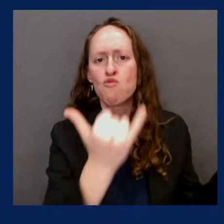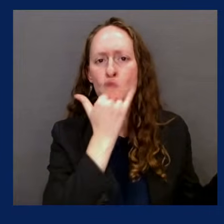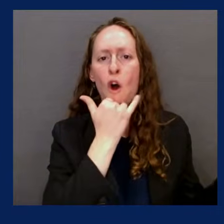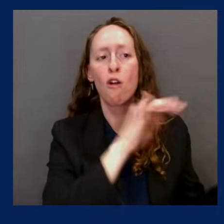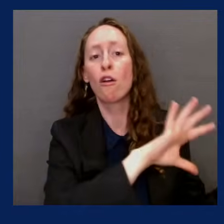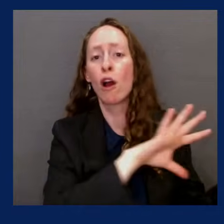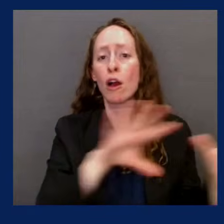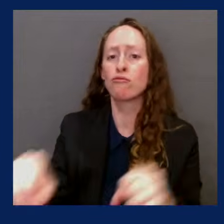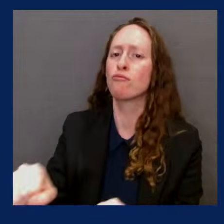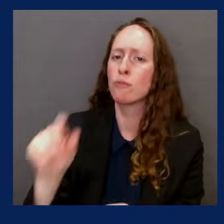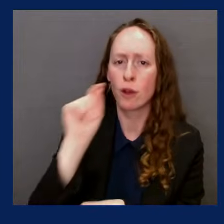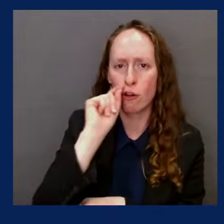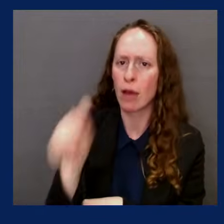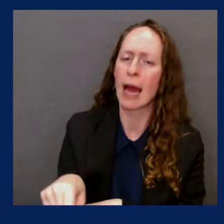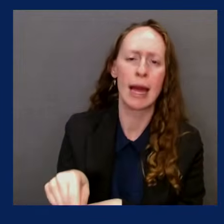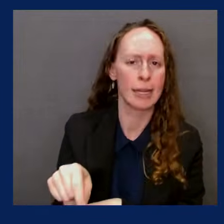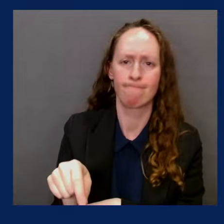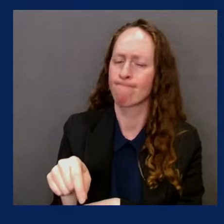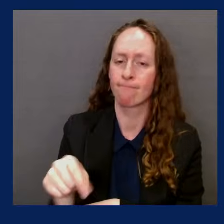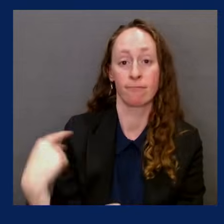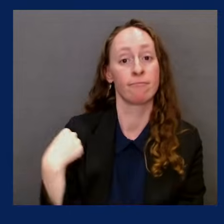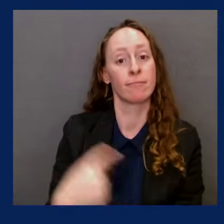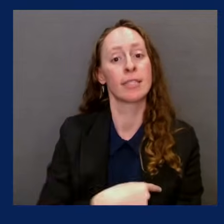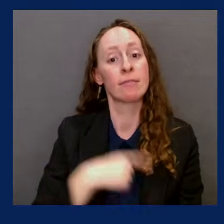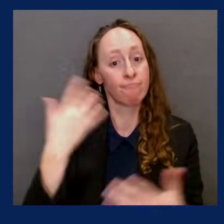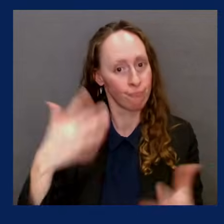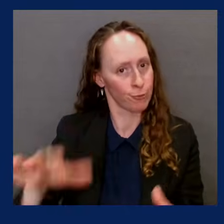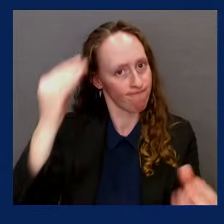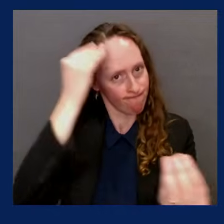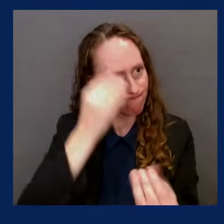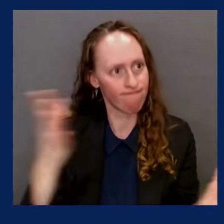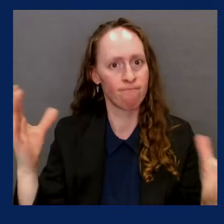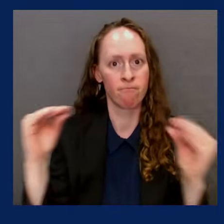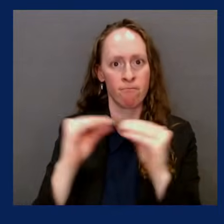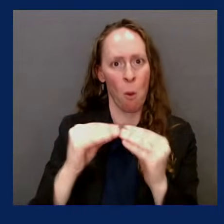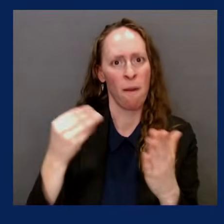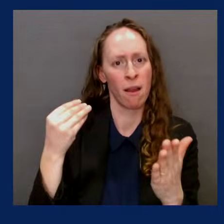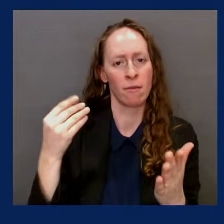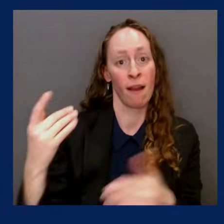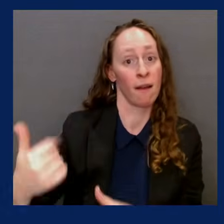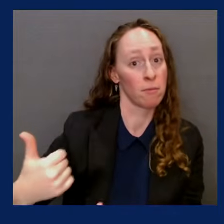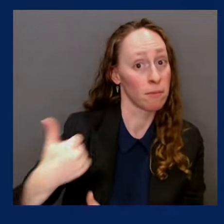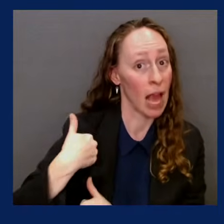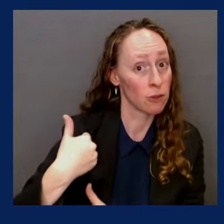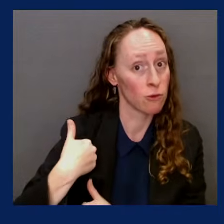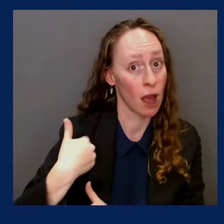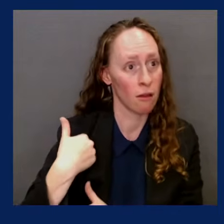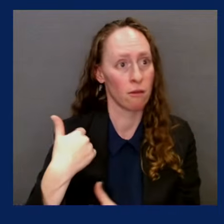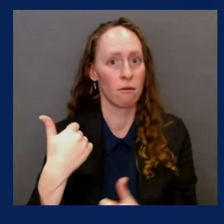This will provide Ukraine with additional military assistance, utilizing the innovative technology that's produced